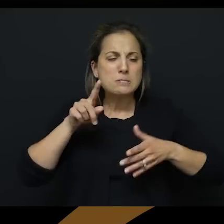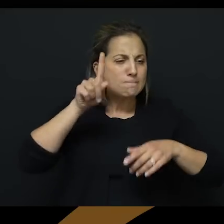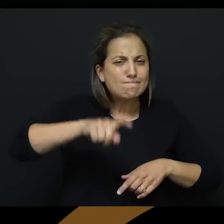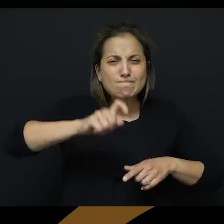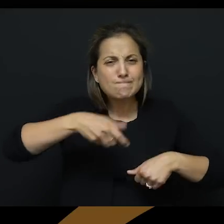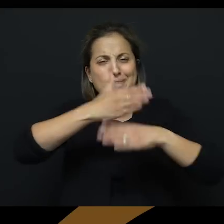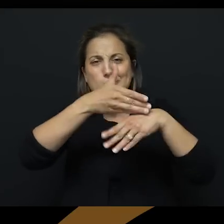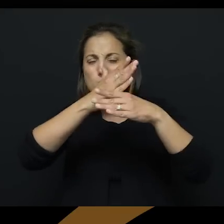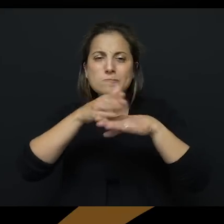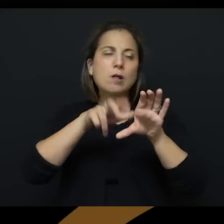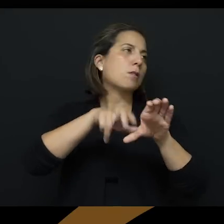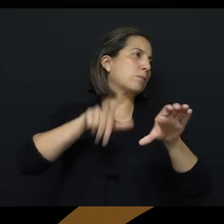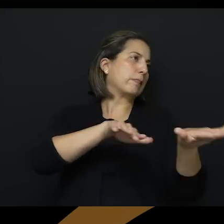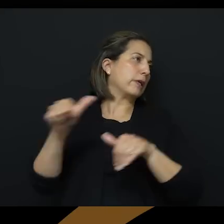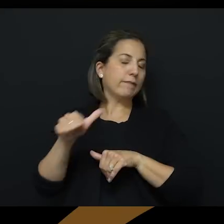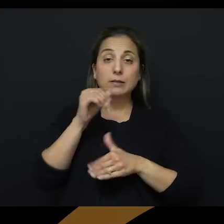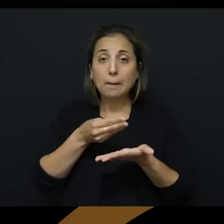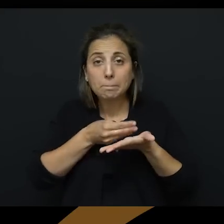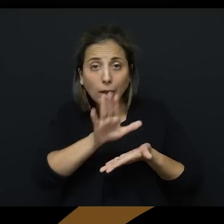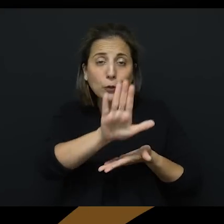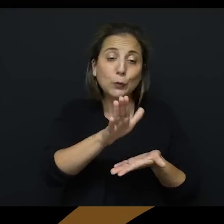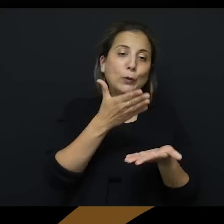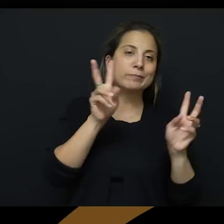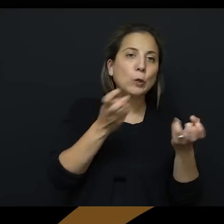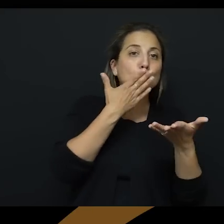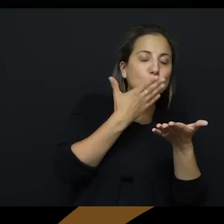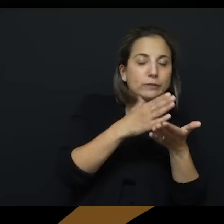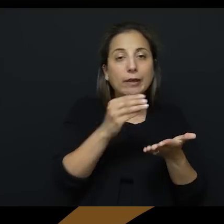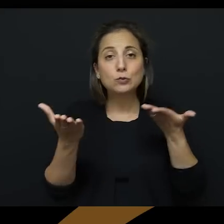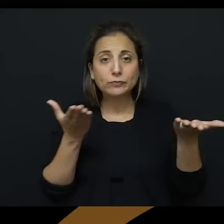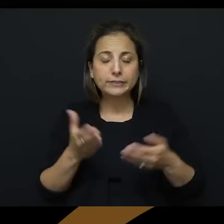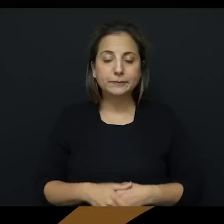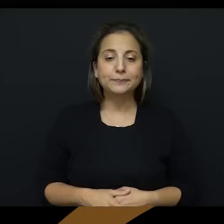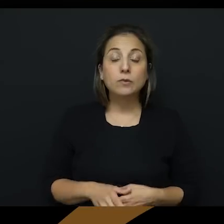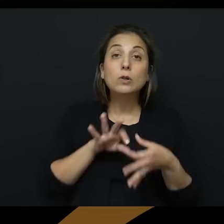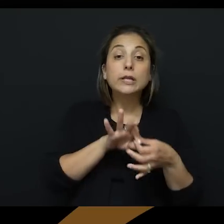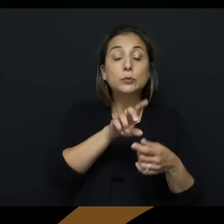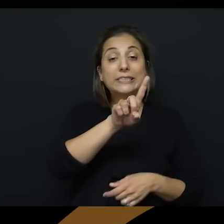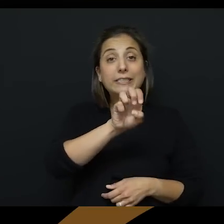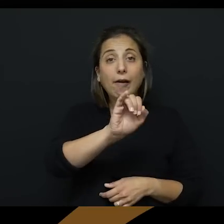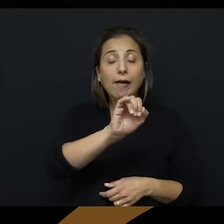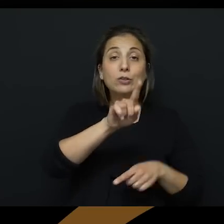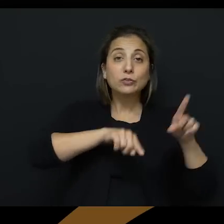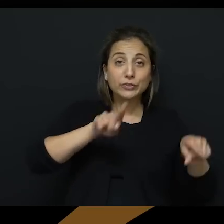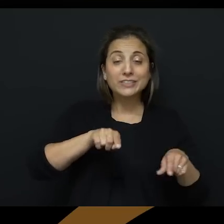that is not accessible and not purchase your goods and services. With regards to diversity, equity, and inclusion efforts